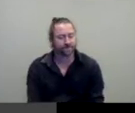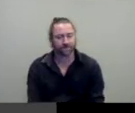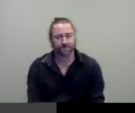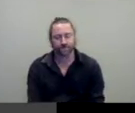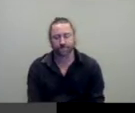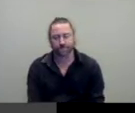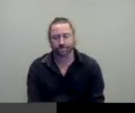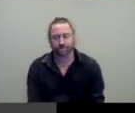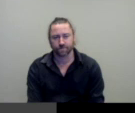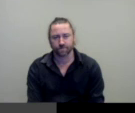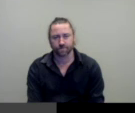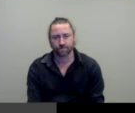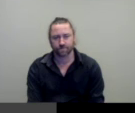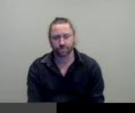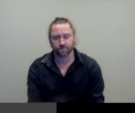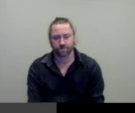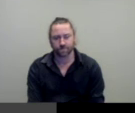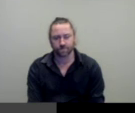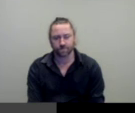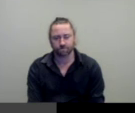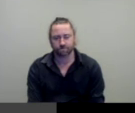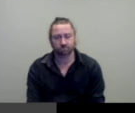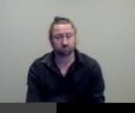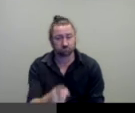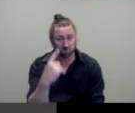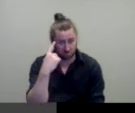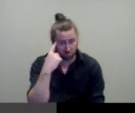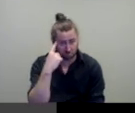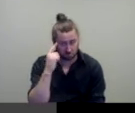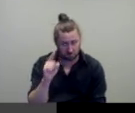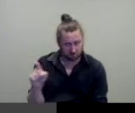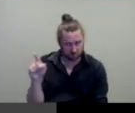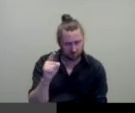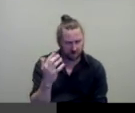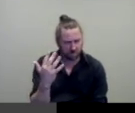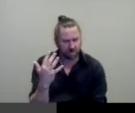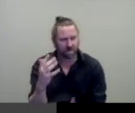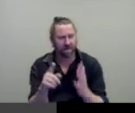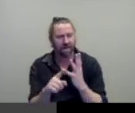and while you're thinking about how many of them are untitled I also want to ask you